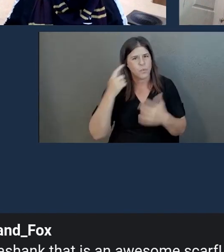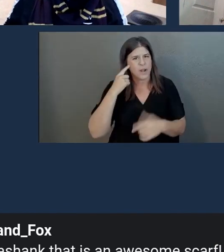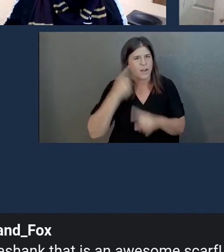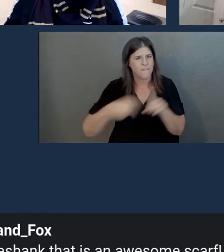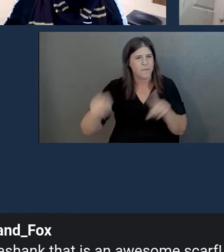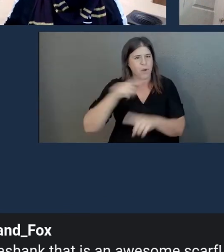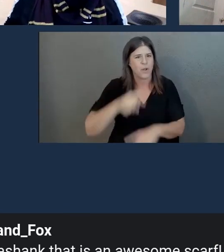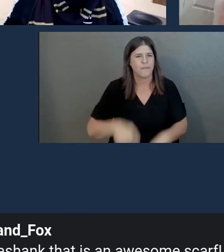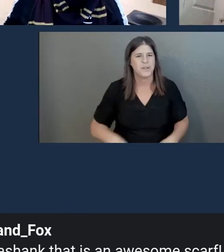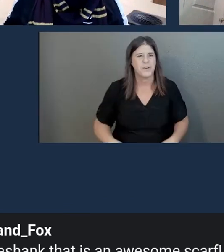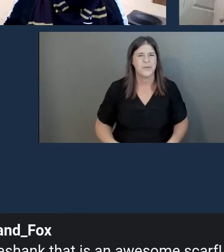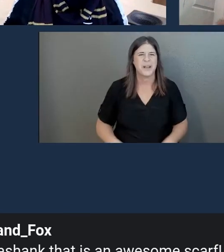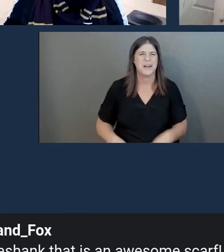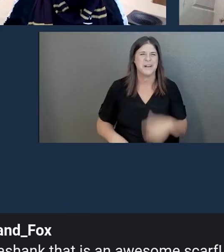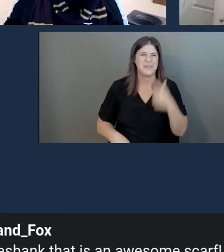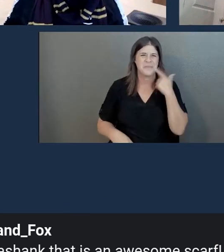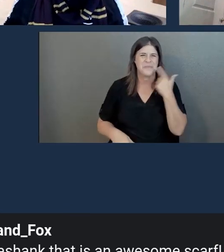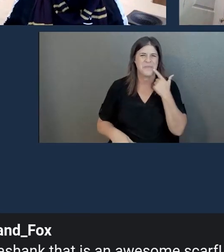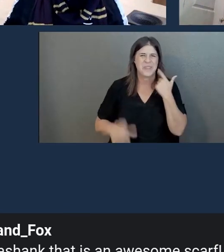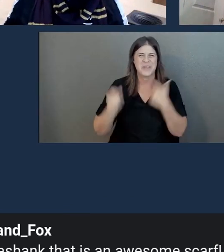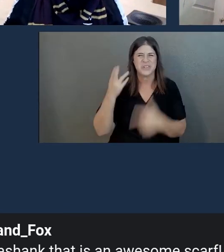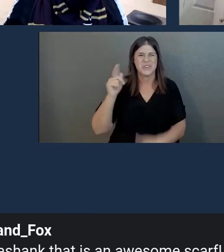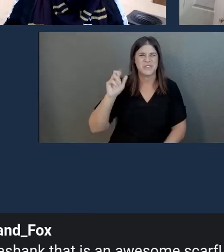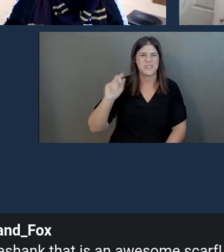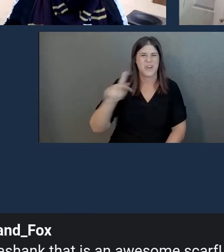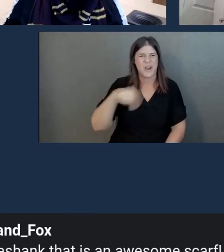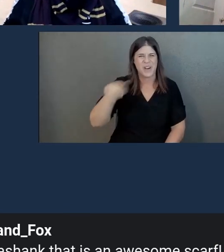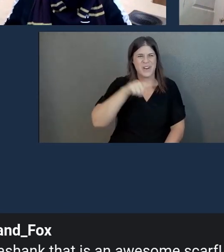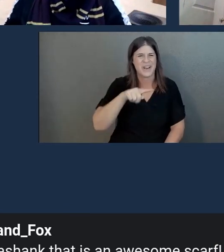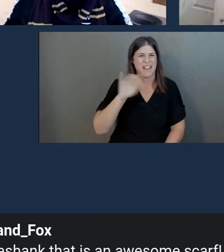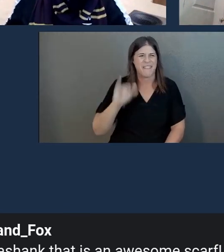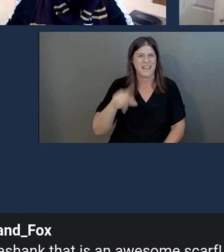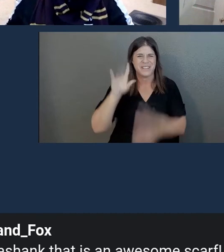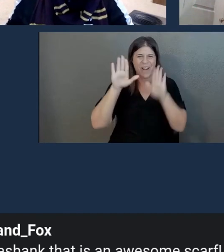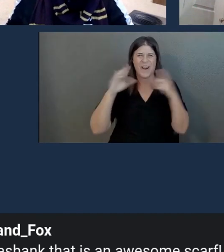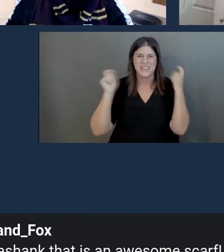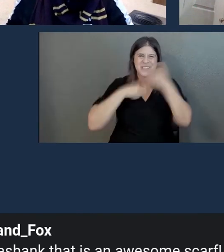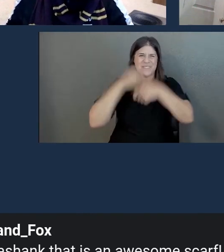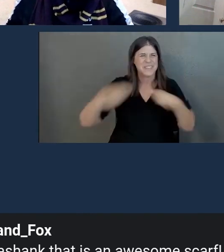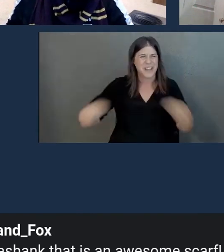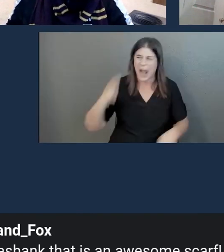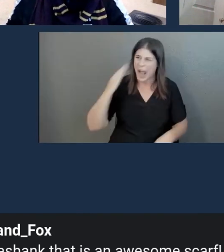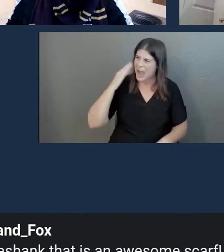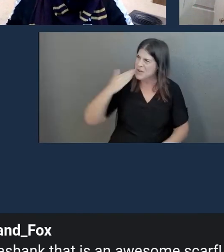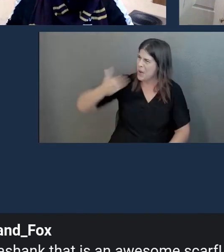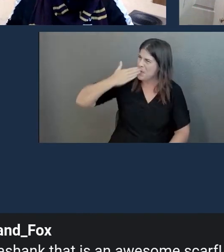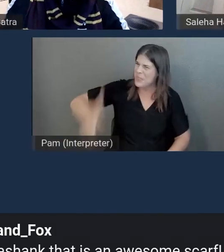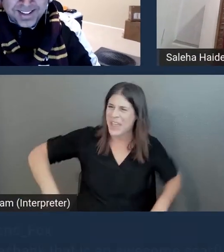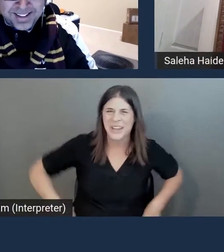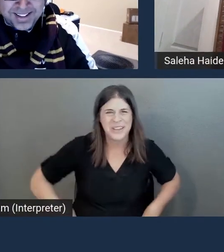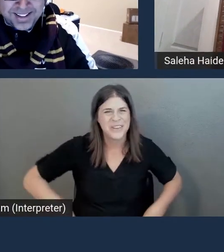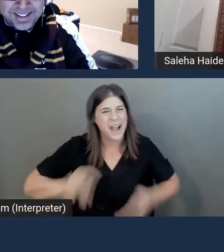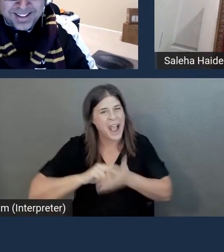Shashank, that is an awesome story. I know, thank you. I mean, it's all Halloween spirit.